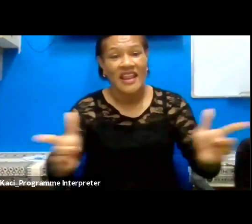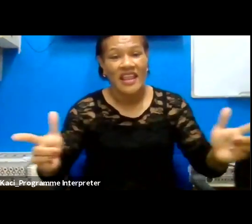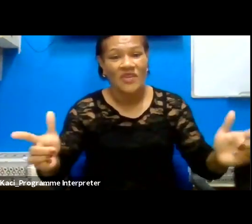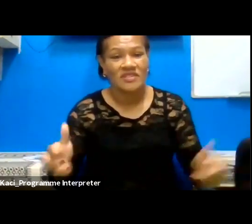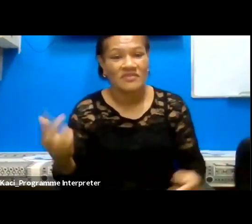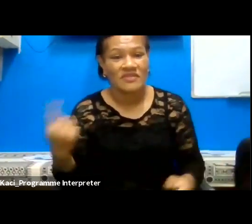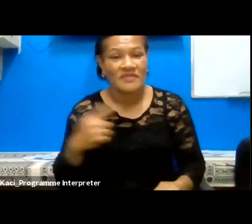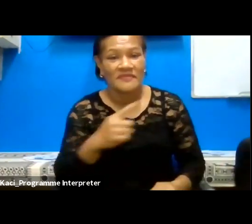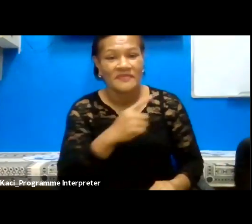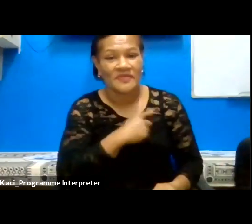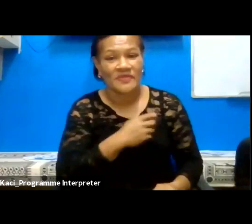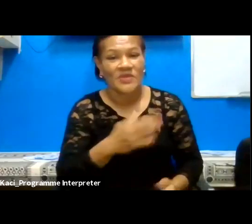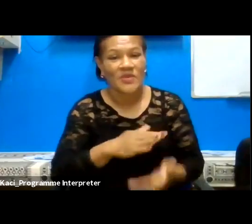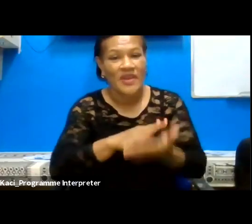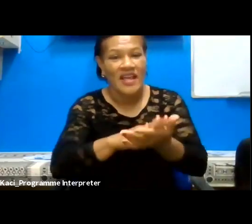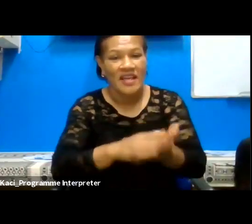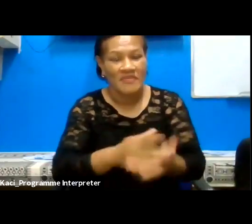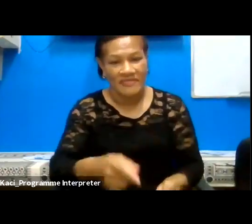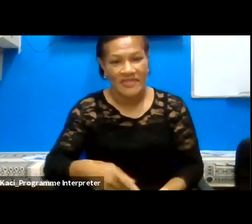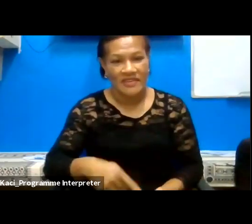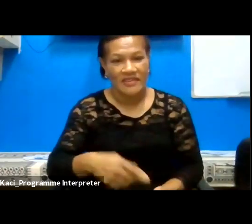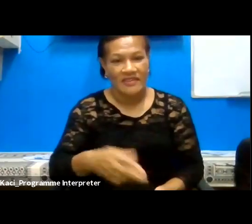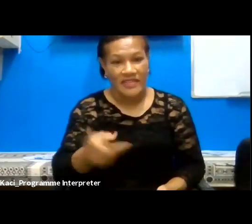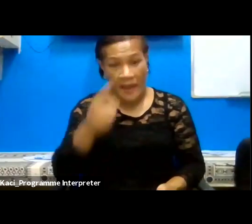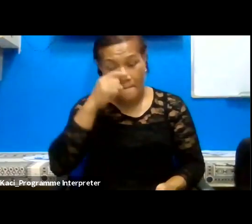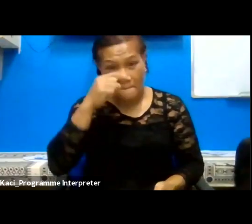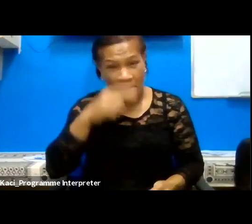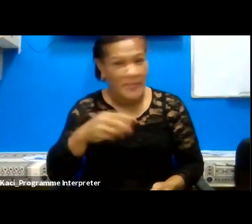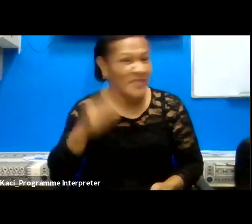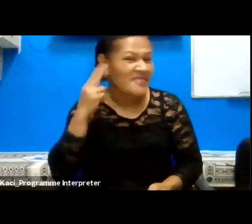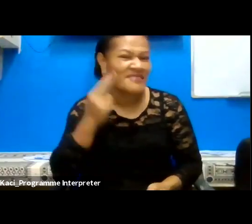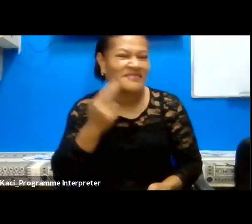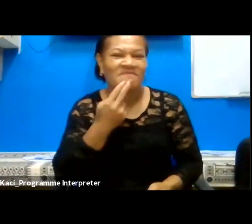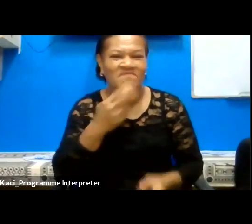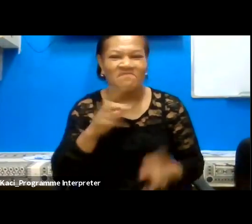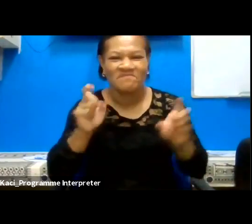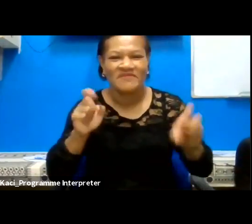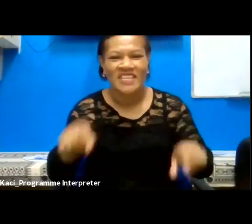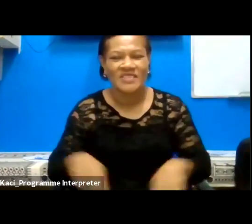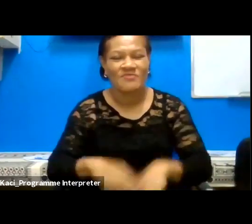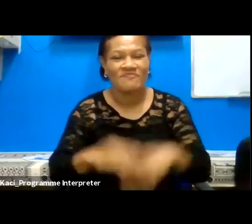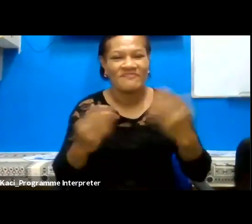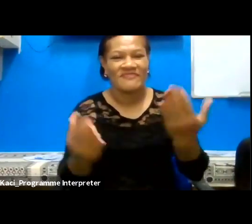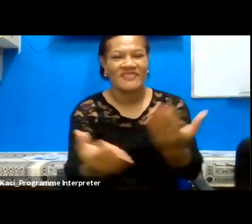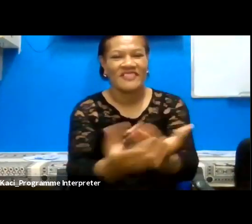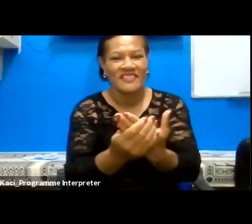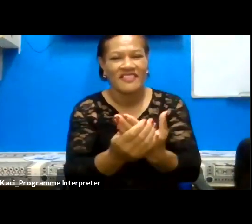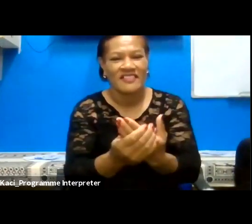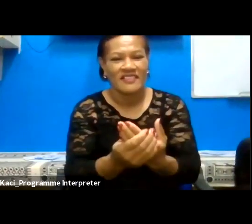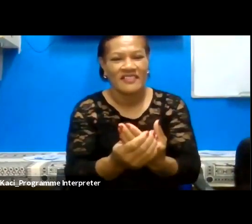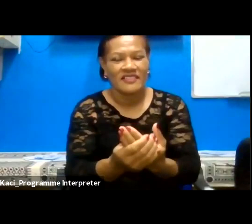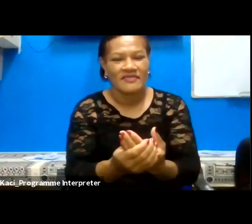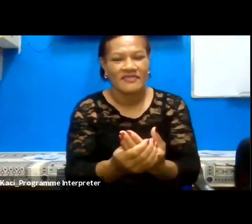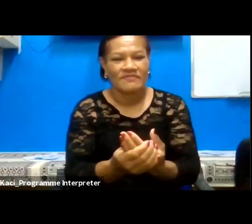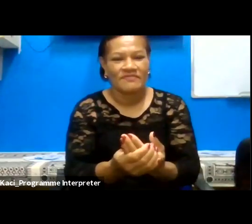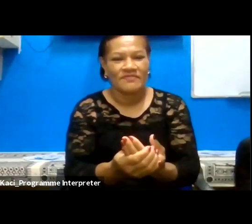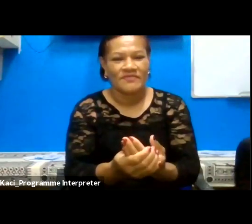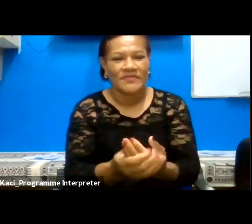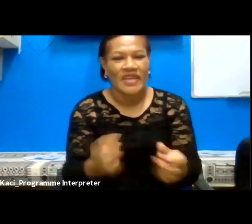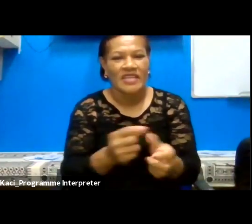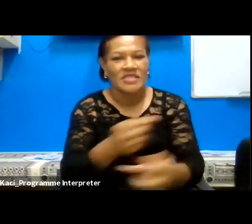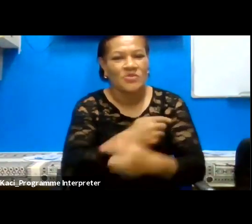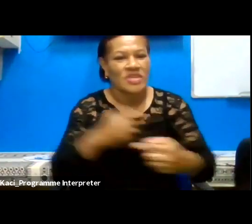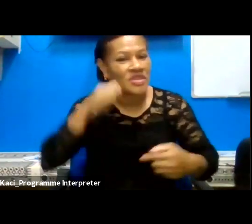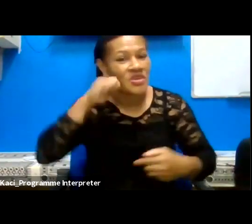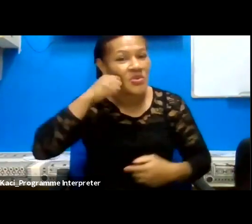uh just like vision just like